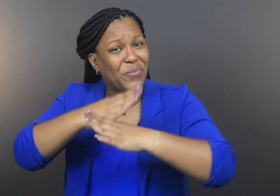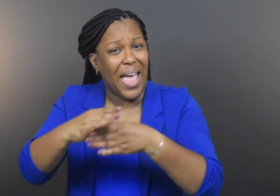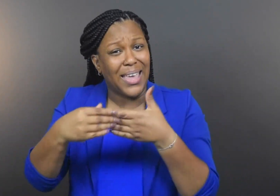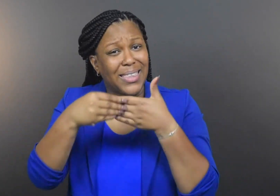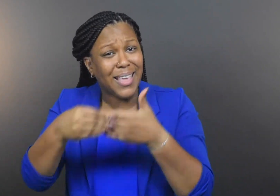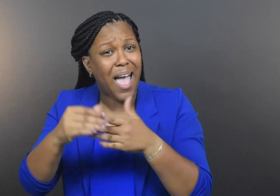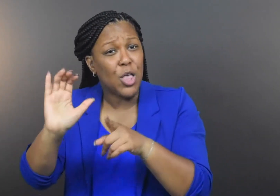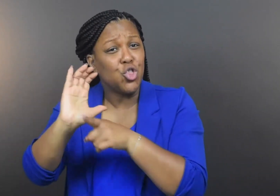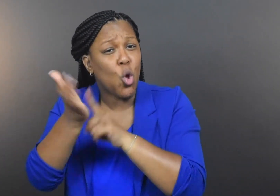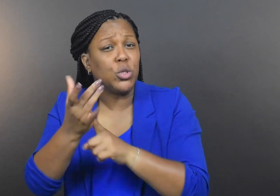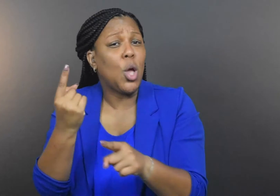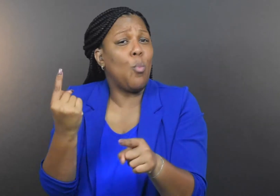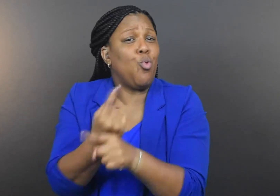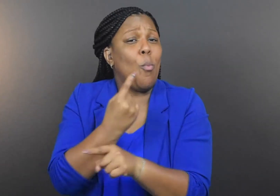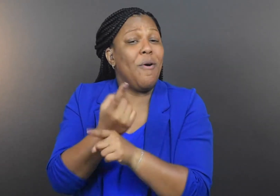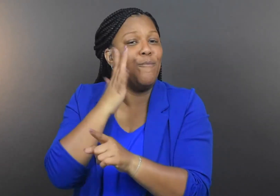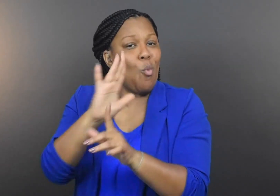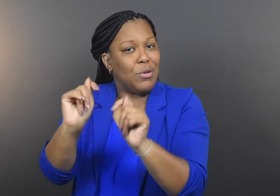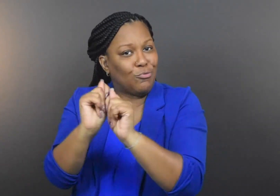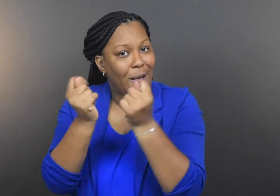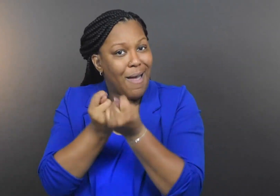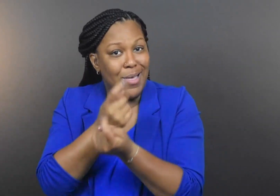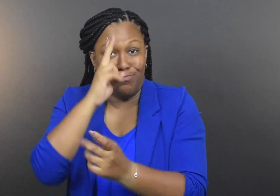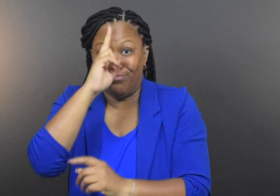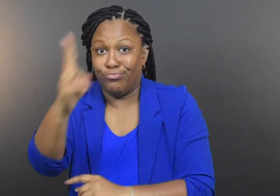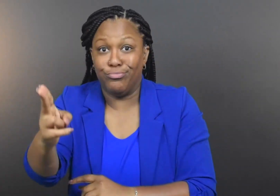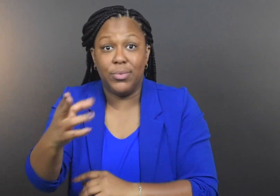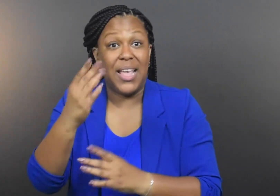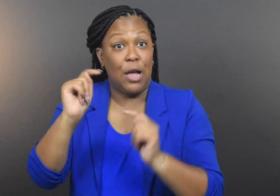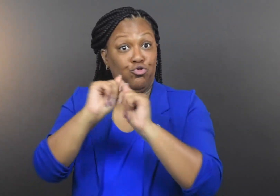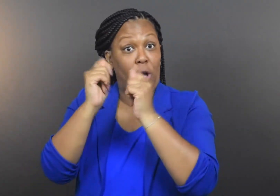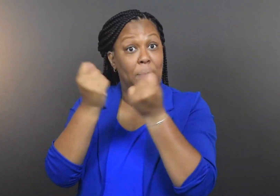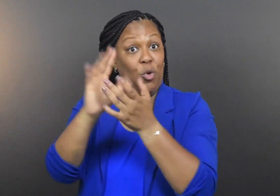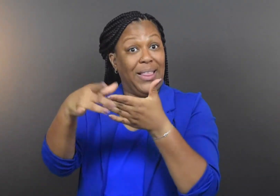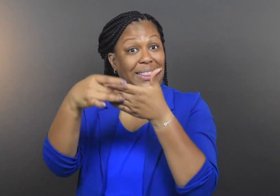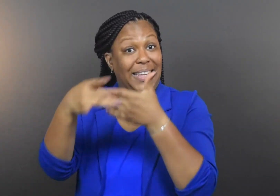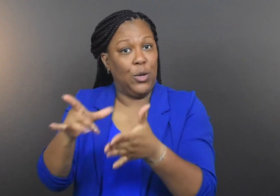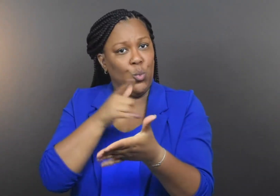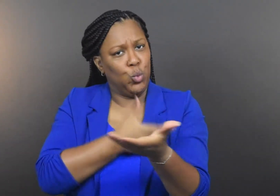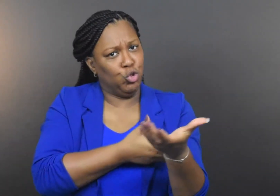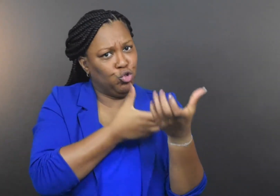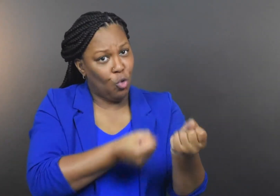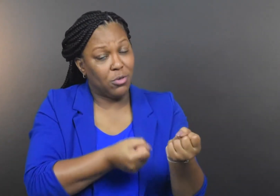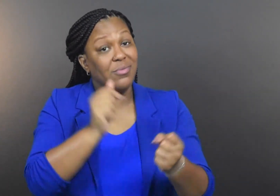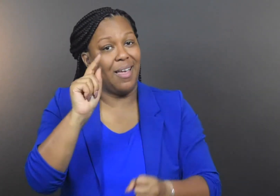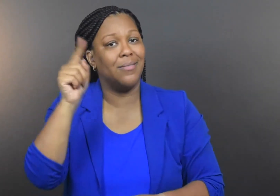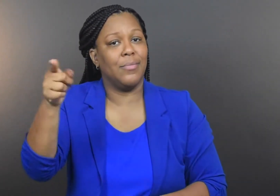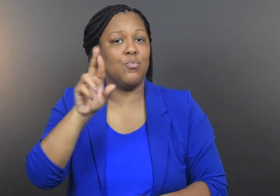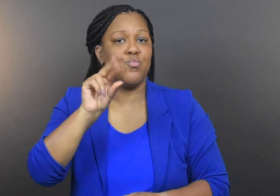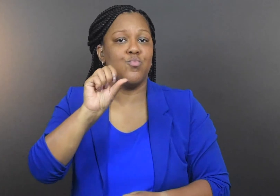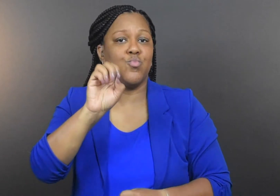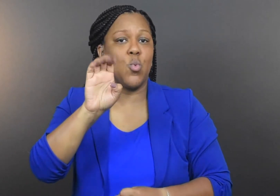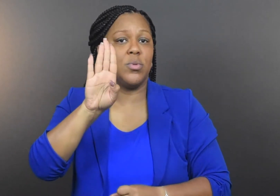culturally appropriate for the tribe, as tribal leaders are trusted at Rosebud.